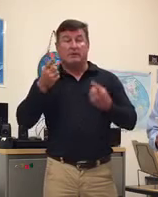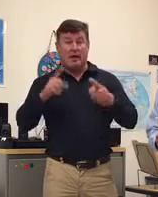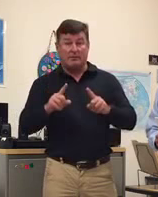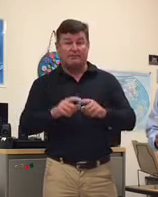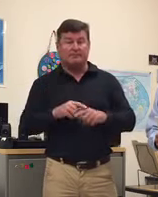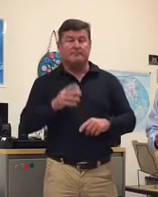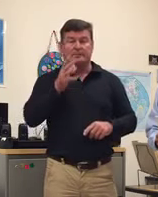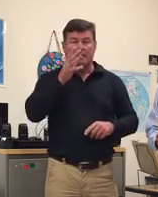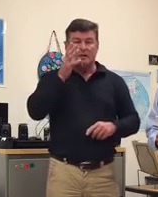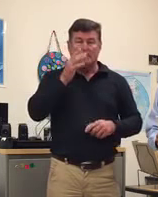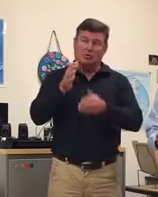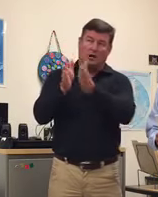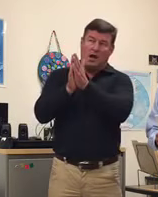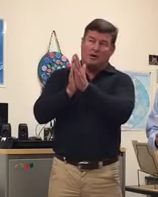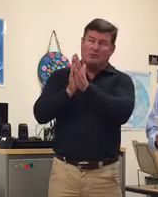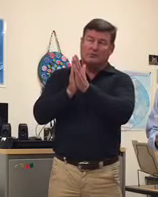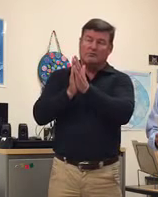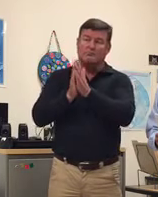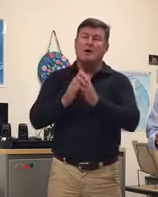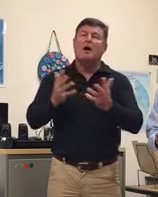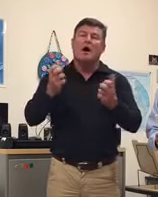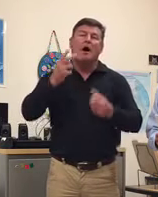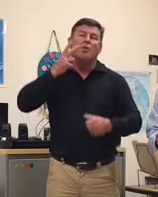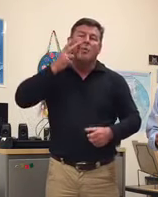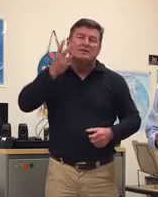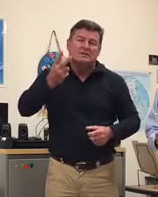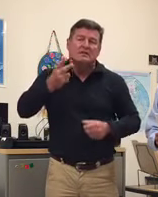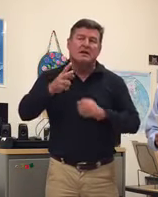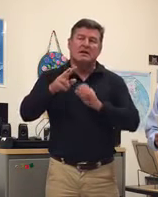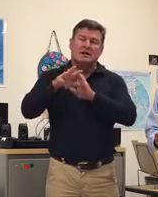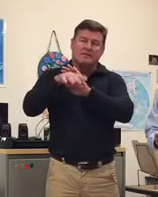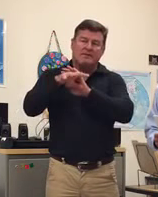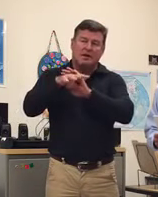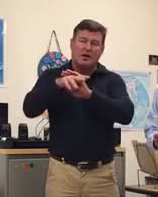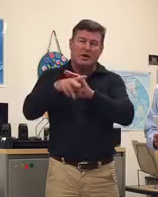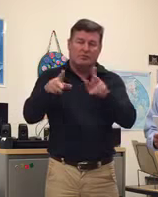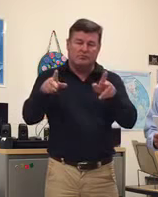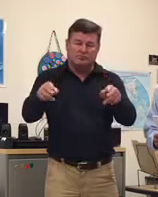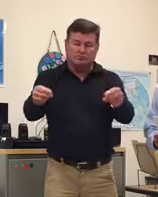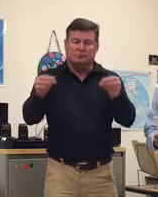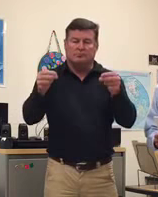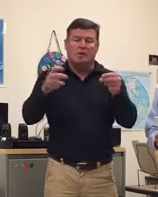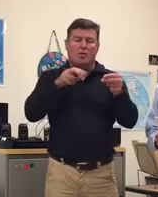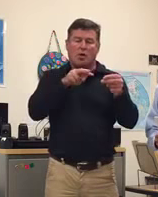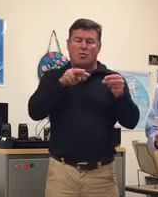that something has happened to their child, to ask to view the video equipment,